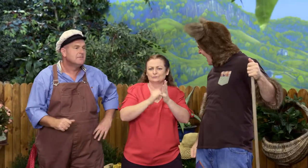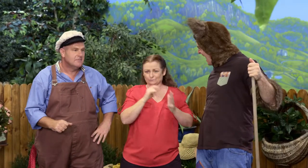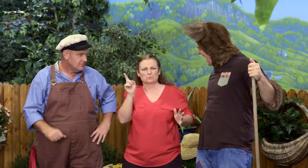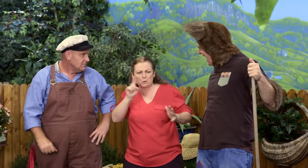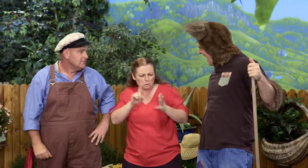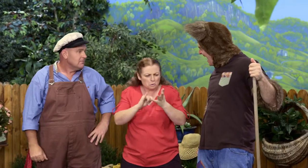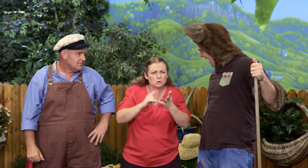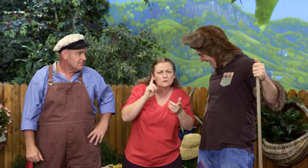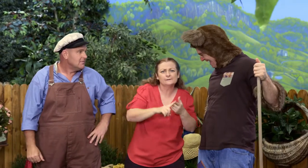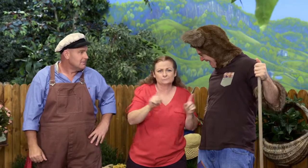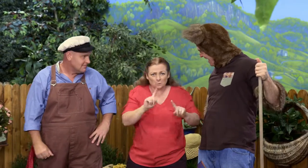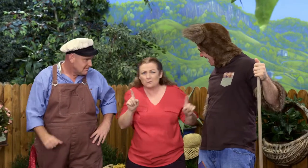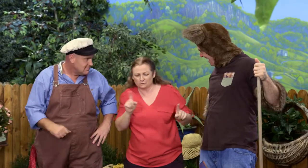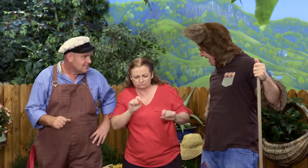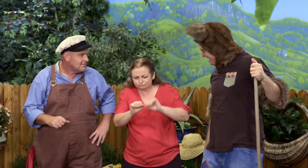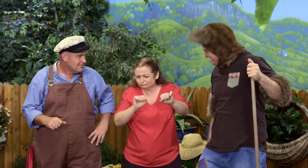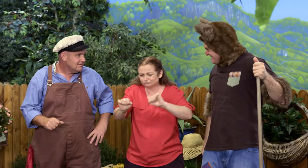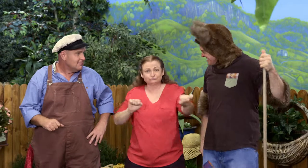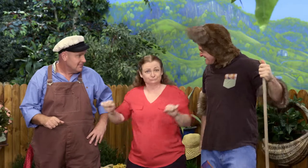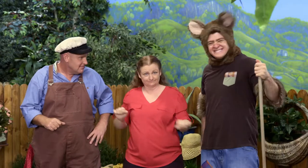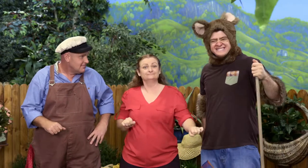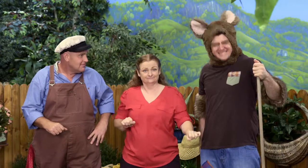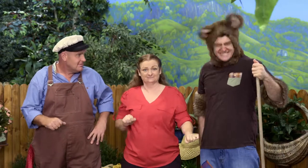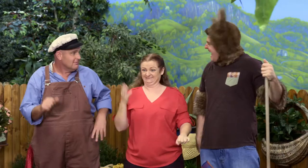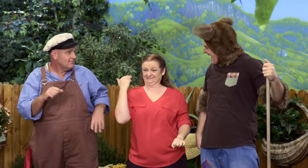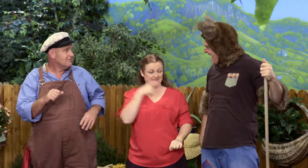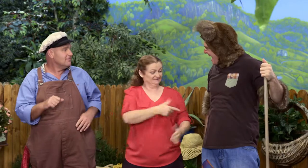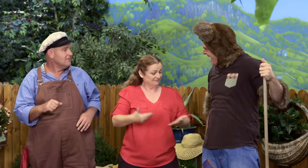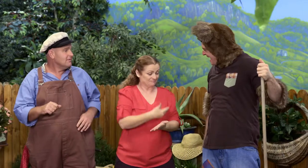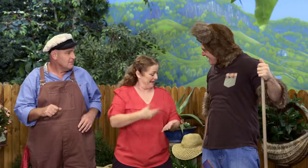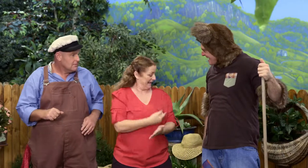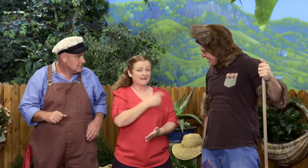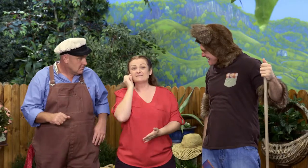and what they're used for. We've just finished using the shovel